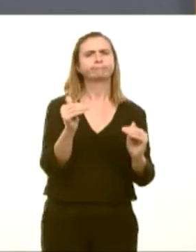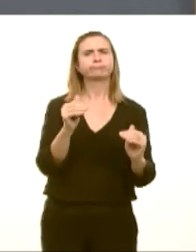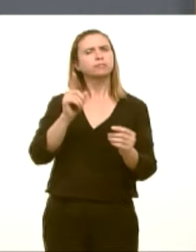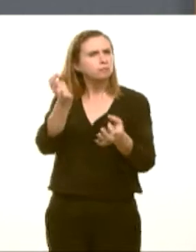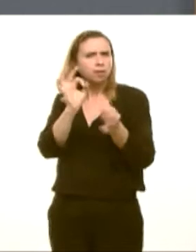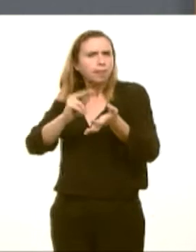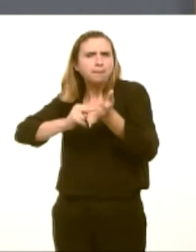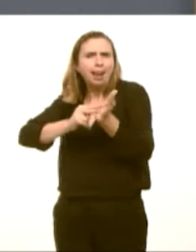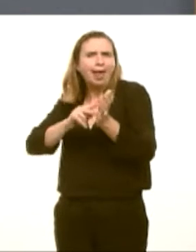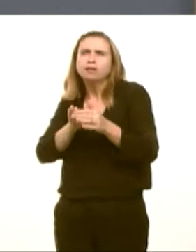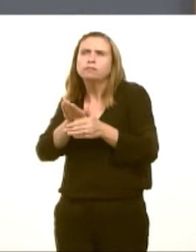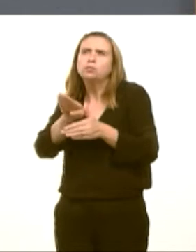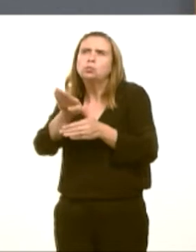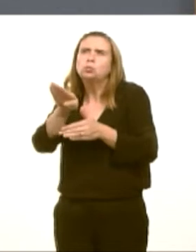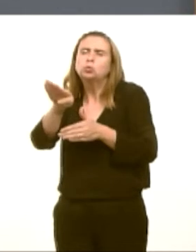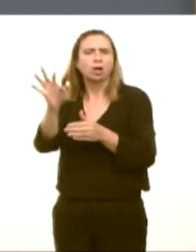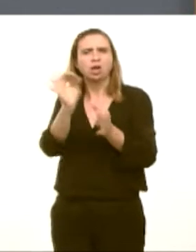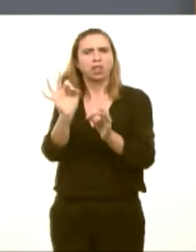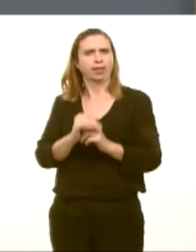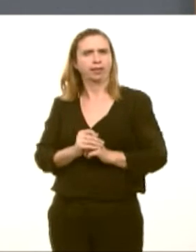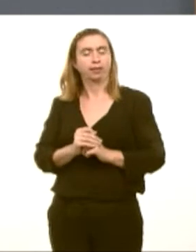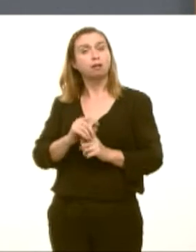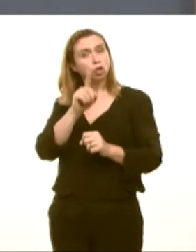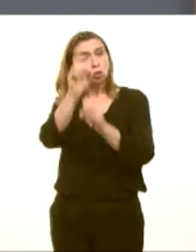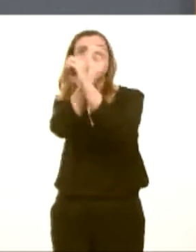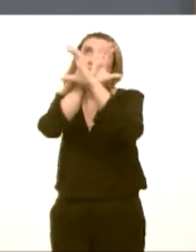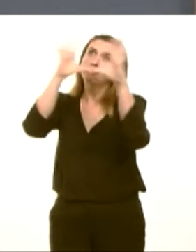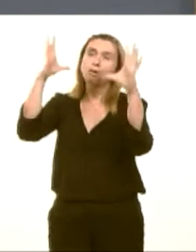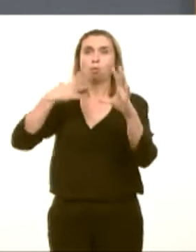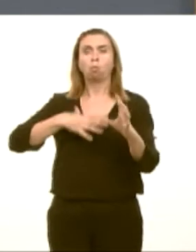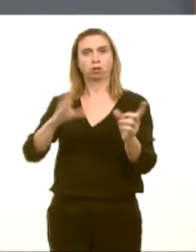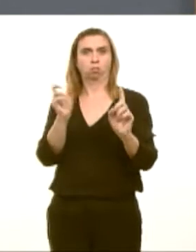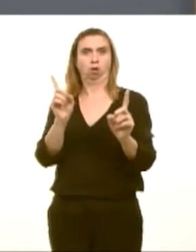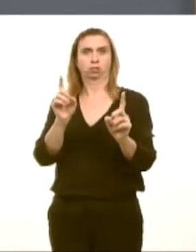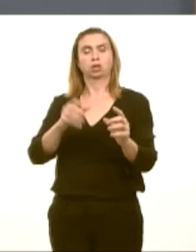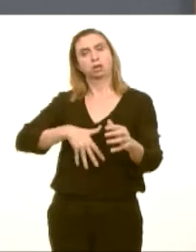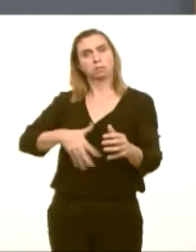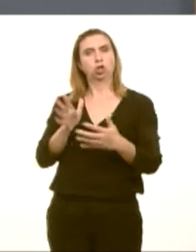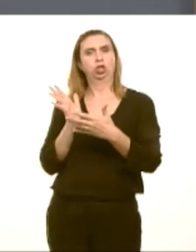Iíll ask again, First Minister: what is your vision for maternity services in the north